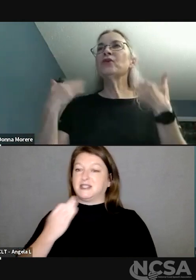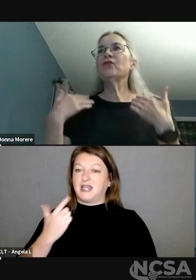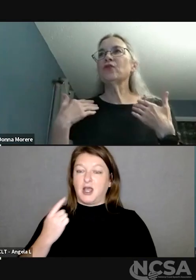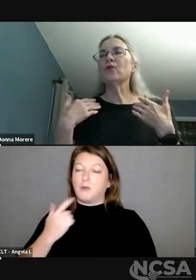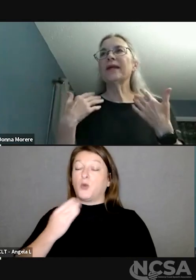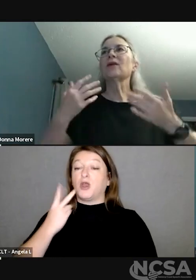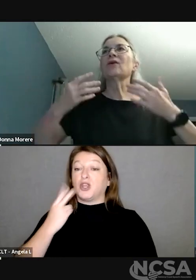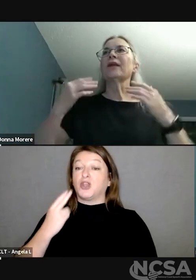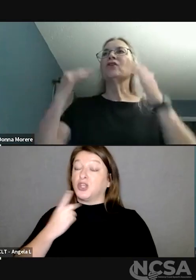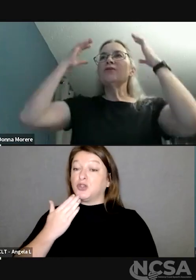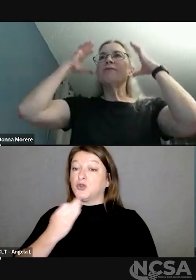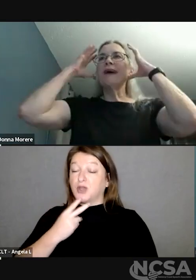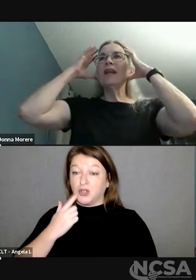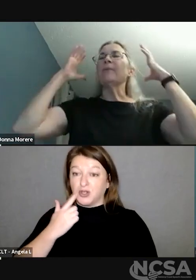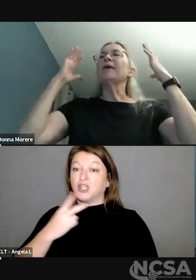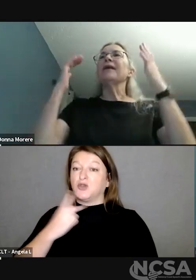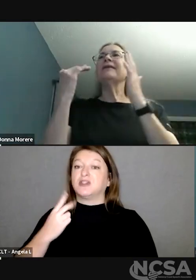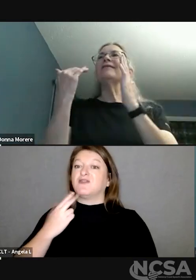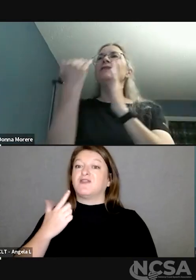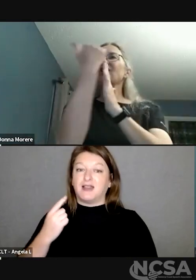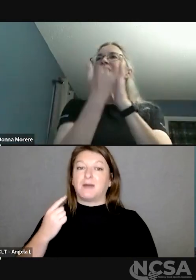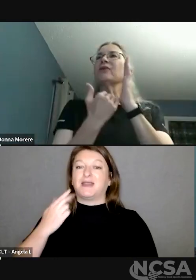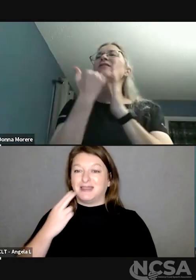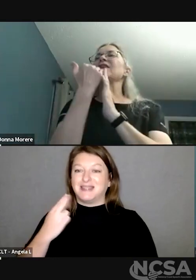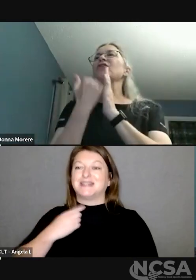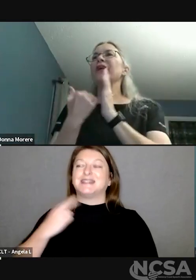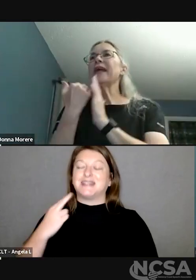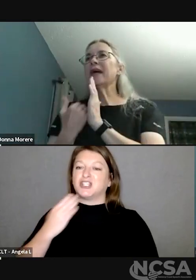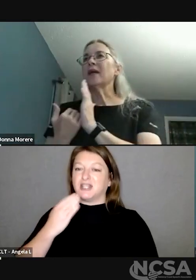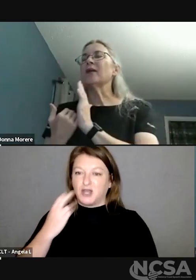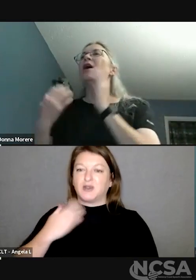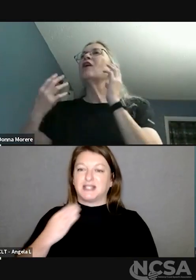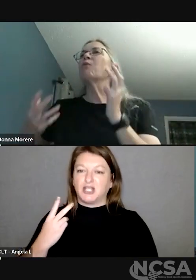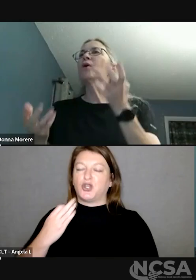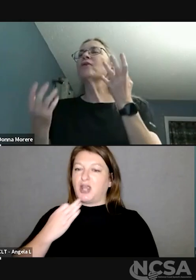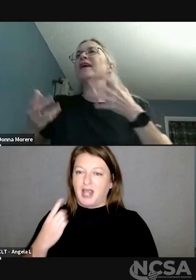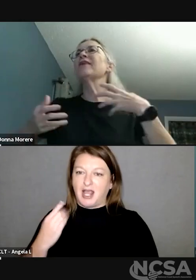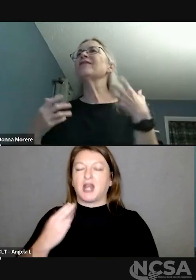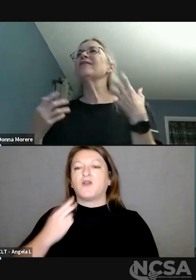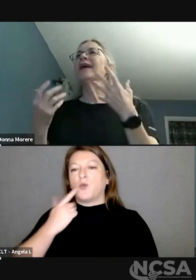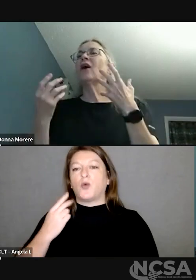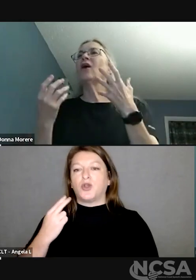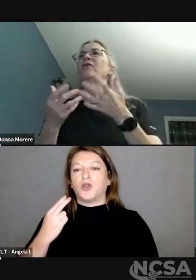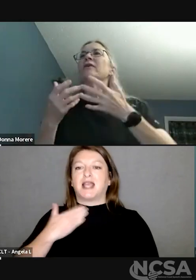cue to regularly you develop these dictionaries in your head of words as they are